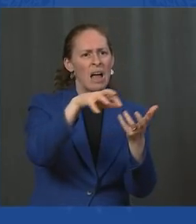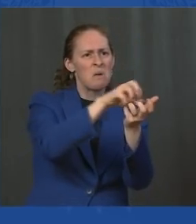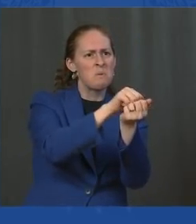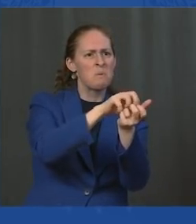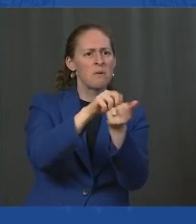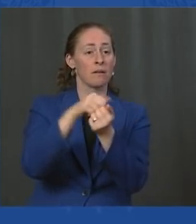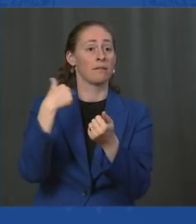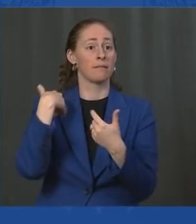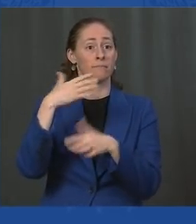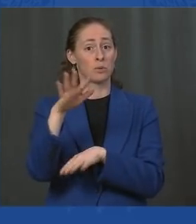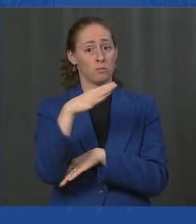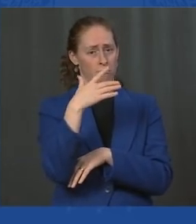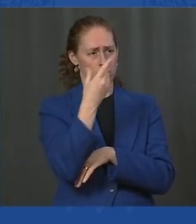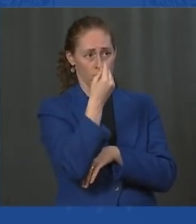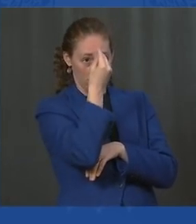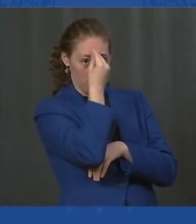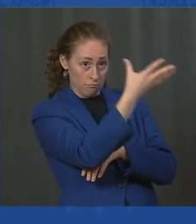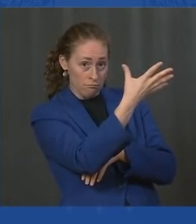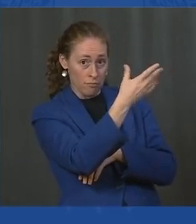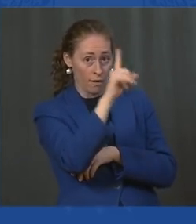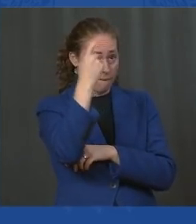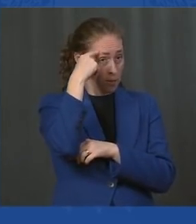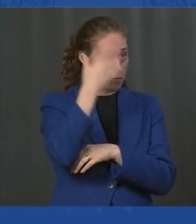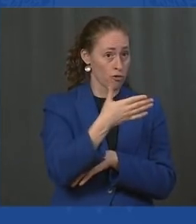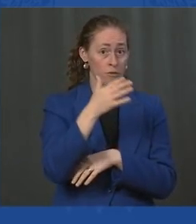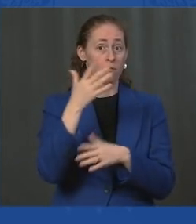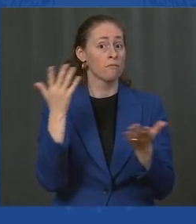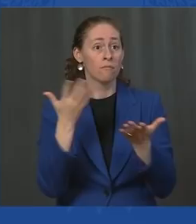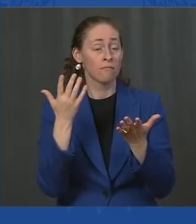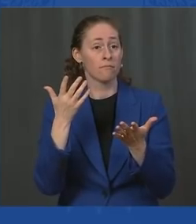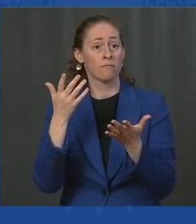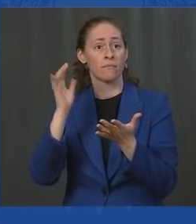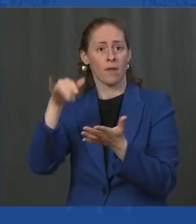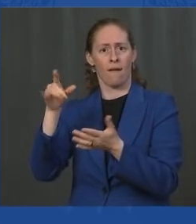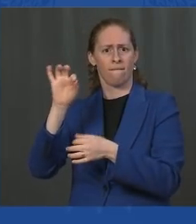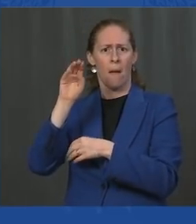FEMA -- is on the ground and ready to provide all the assistance that's needed.